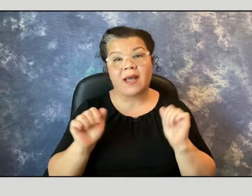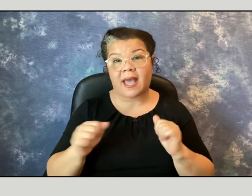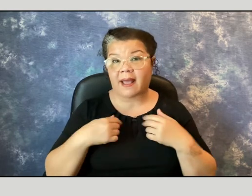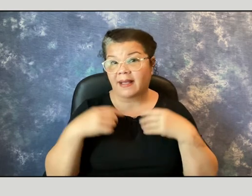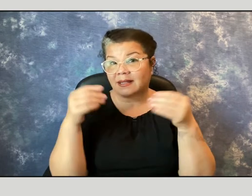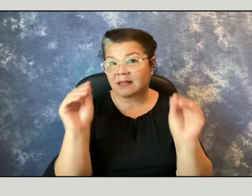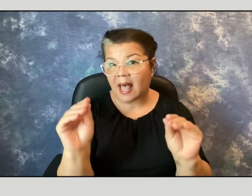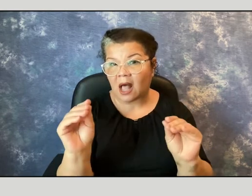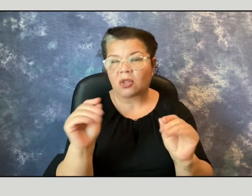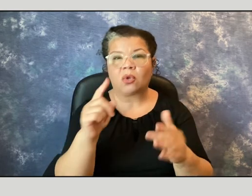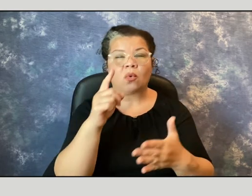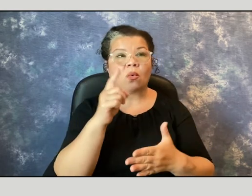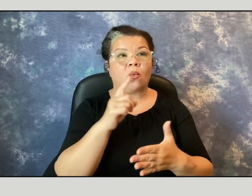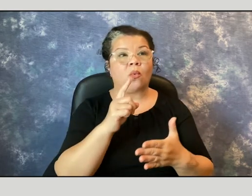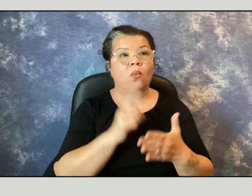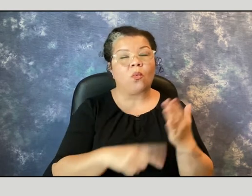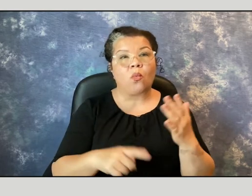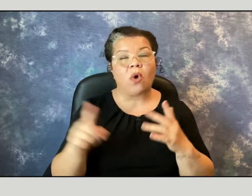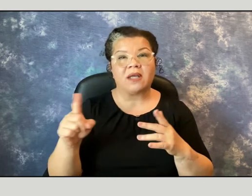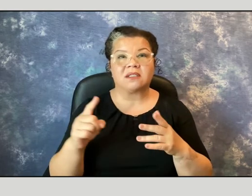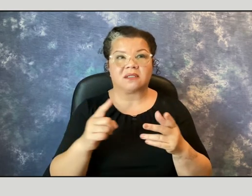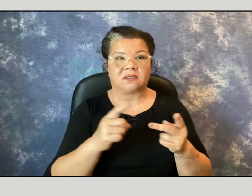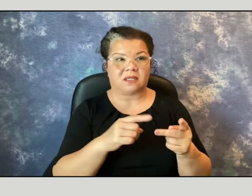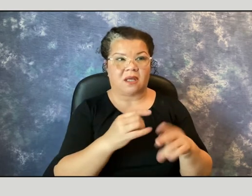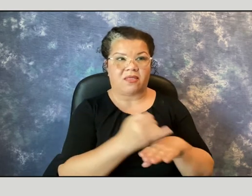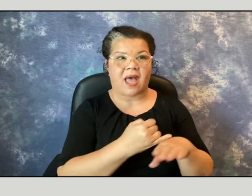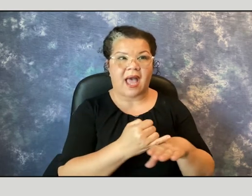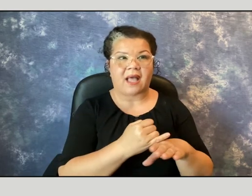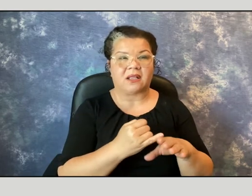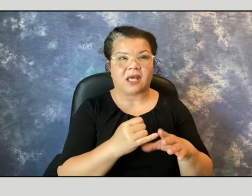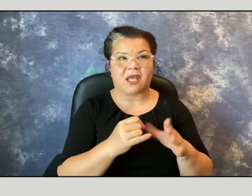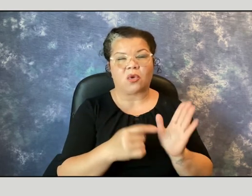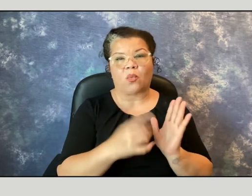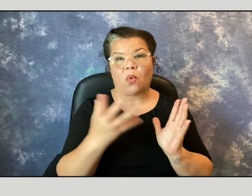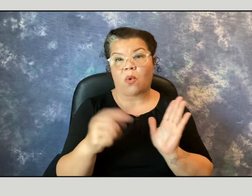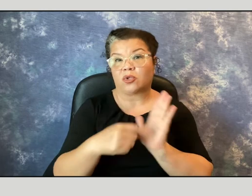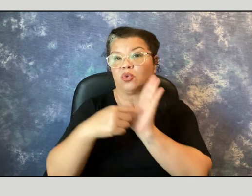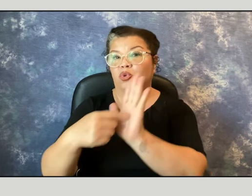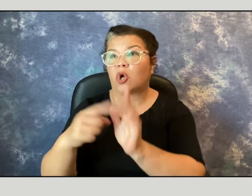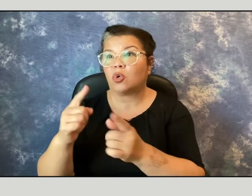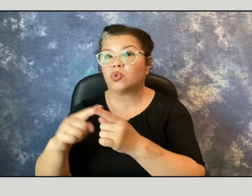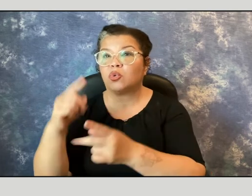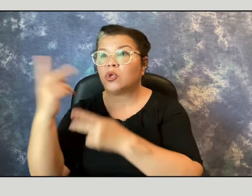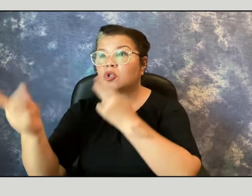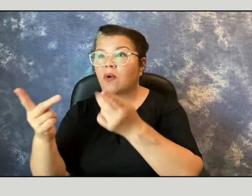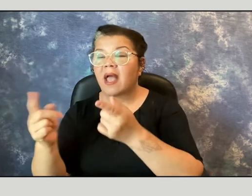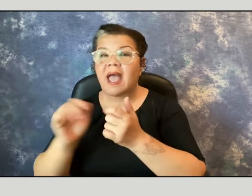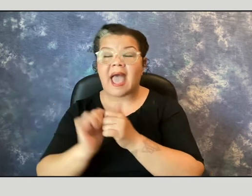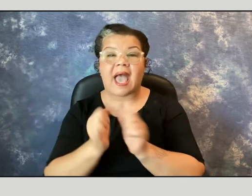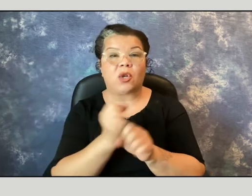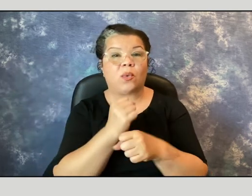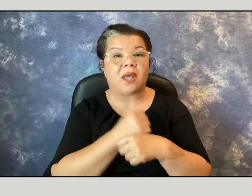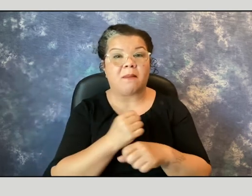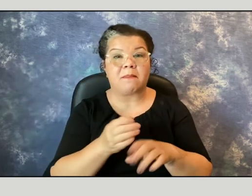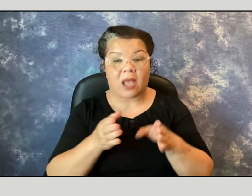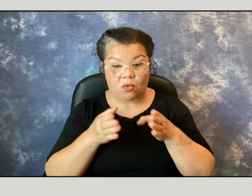that tourist wants to see, and how can we build roads to tourist attractions and all these things, you're then not thinking,